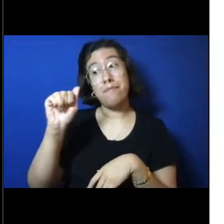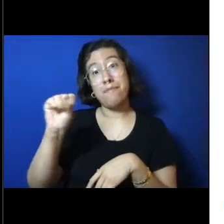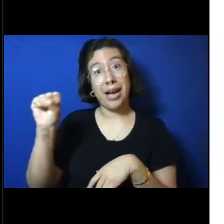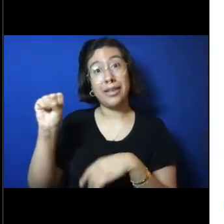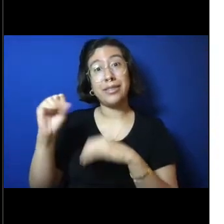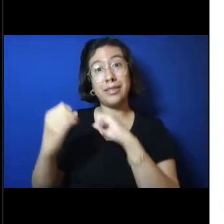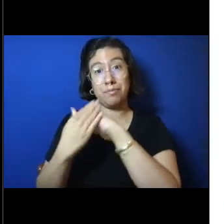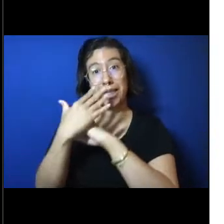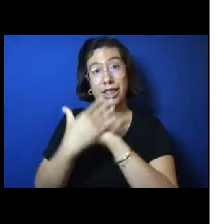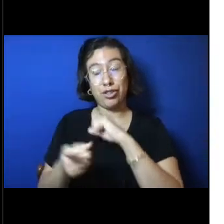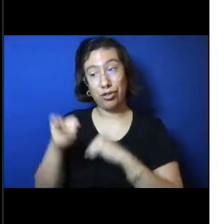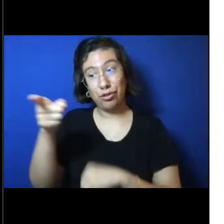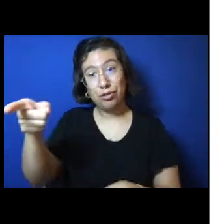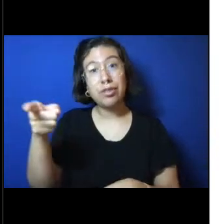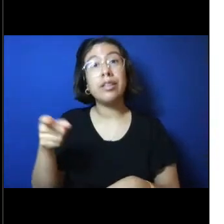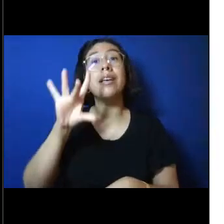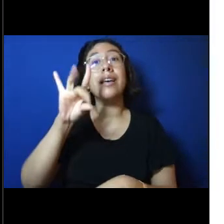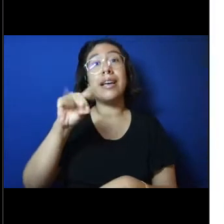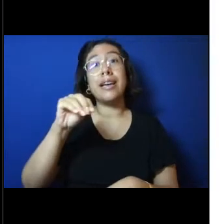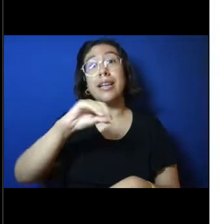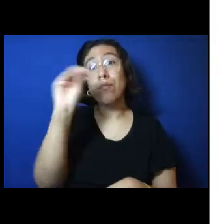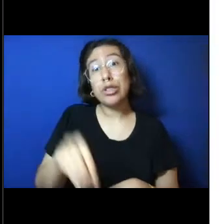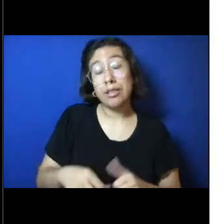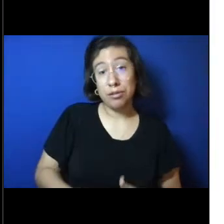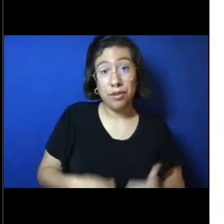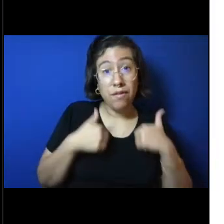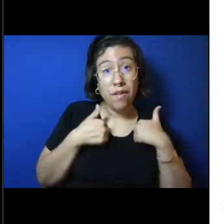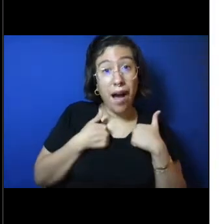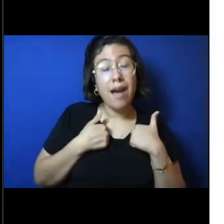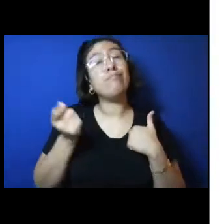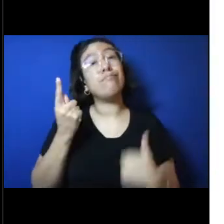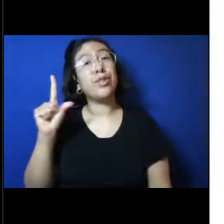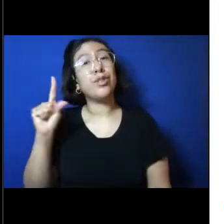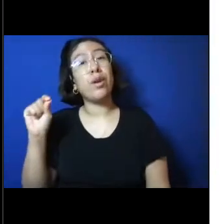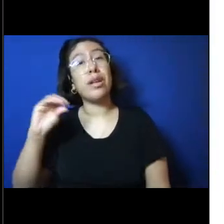And like I said, 80% survive, but there are 20% that don't survive.